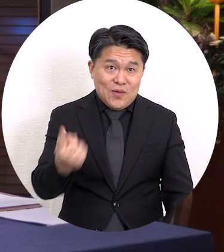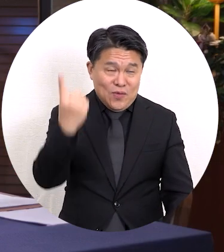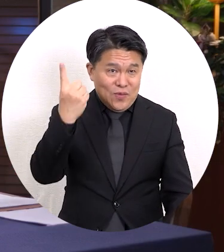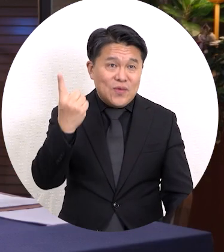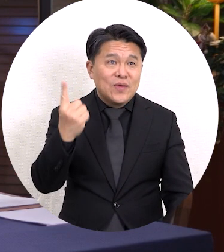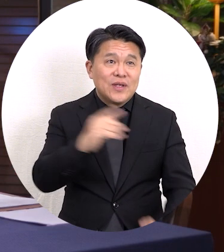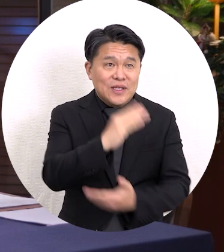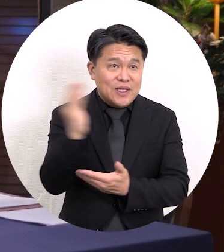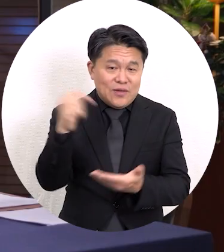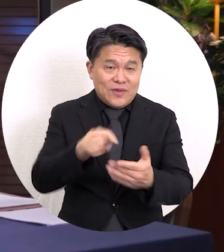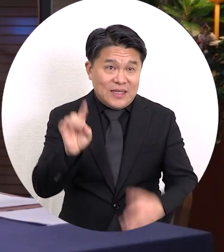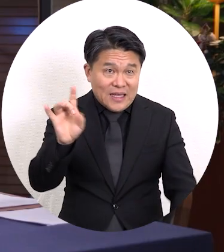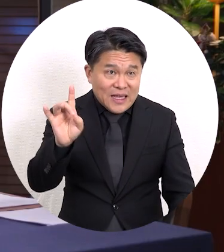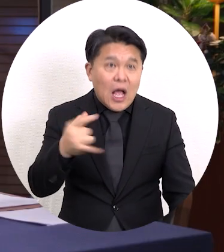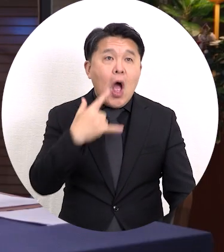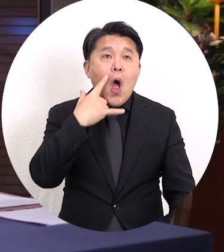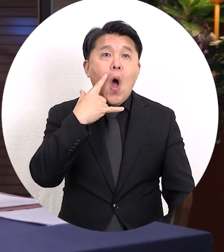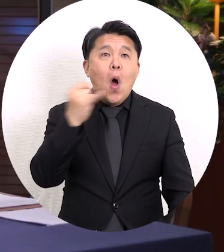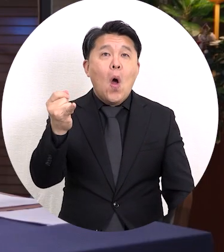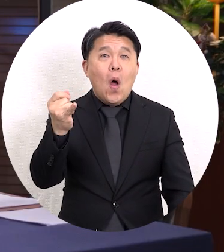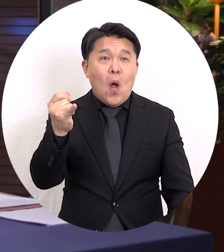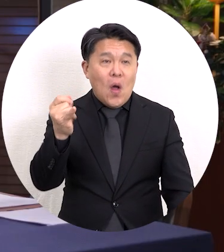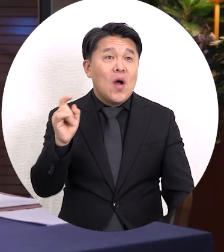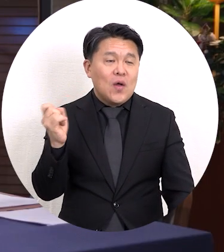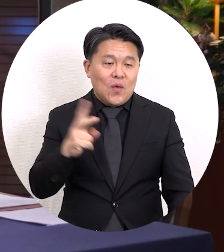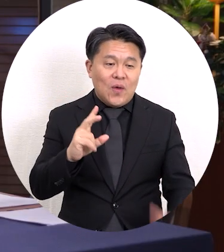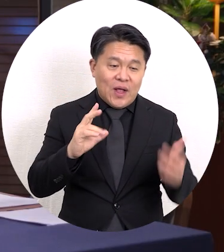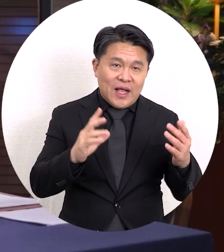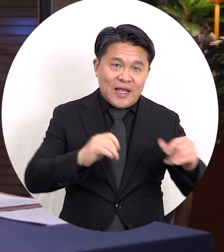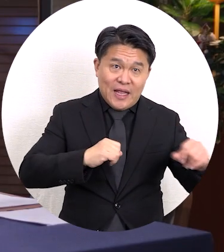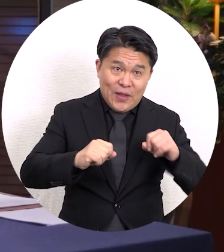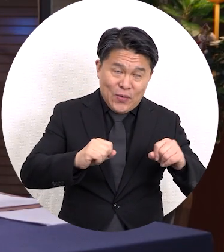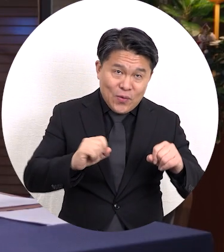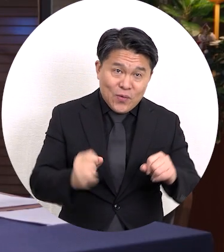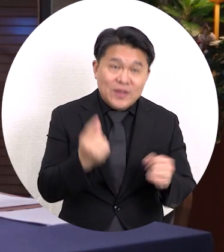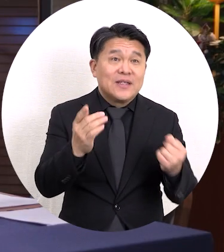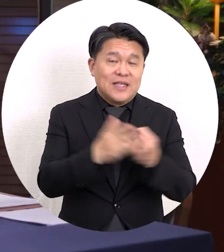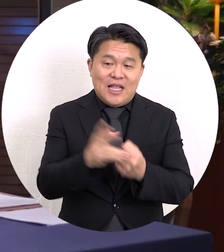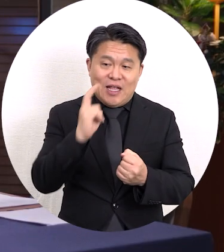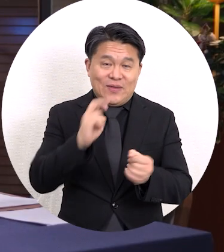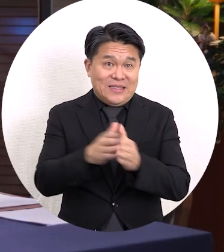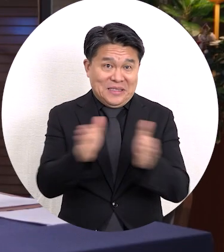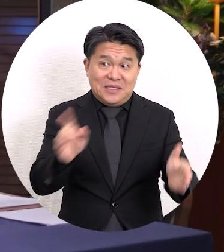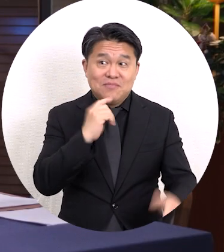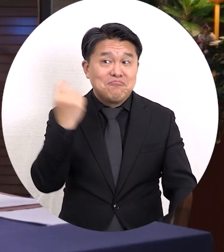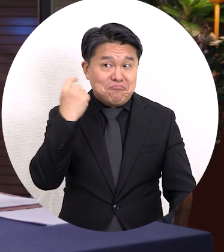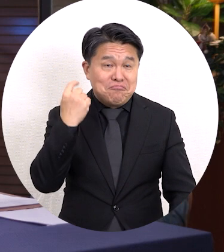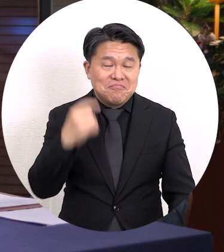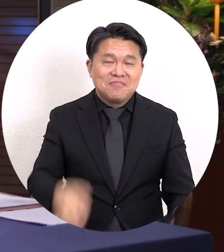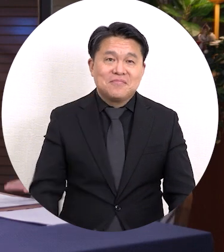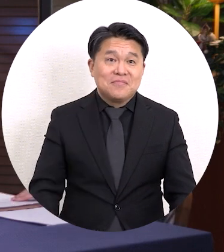is that it arose due to the maternal instinct of the mother and the survival instinct of the baby.